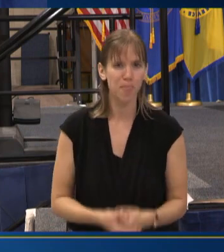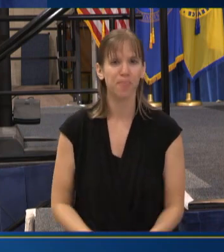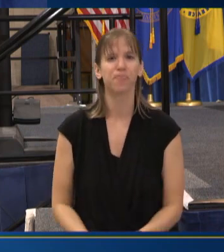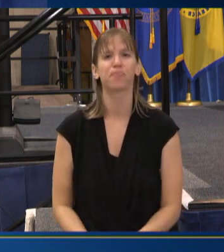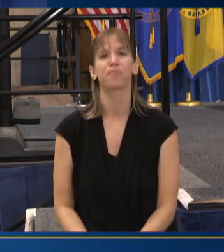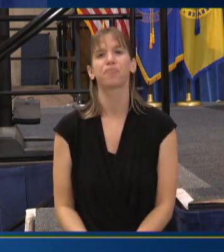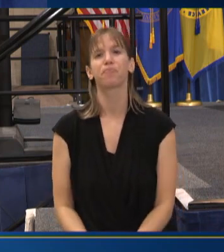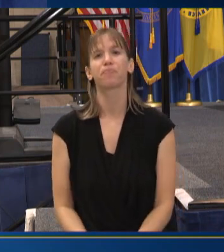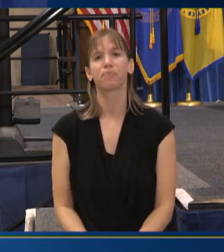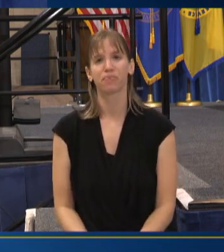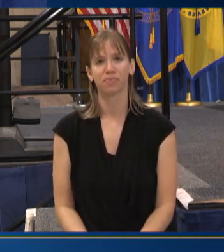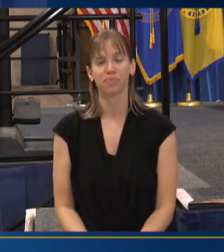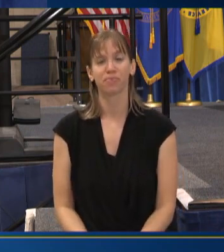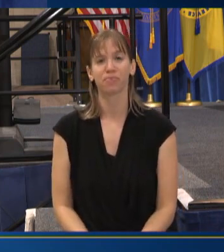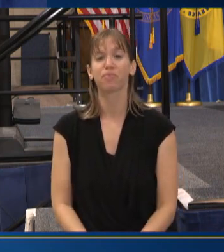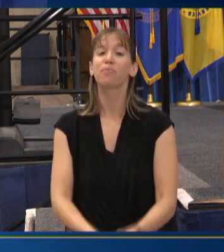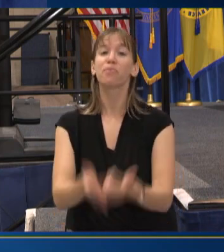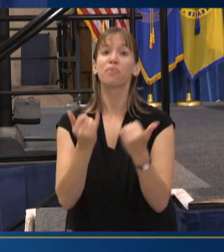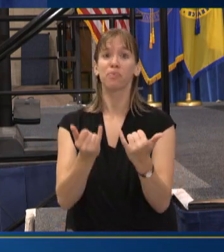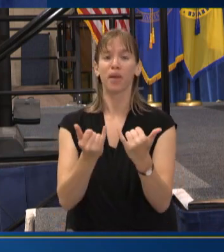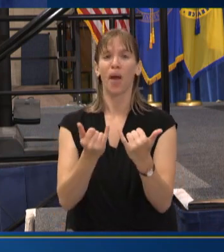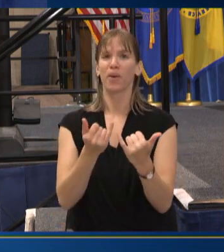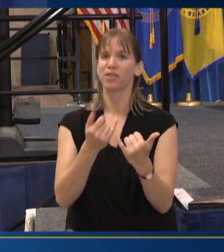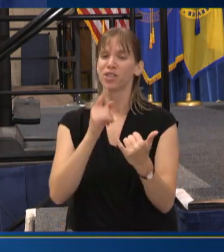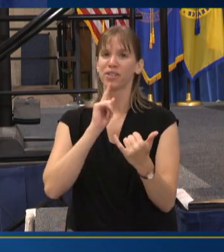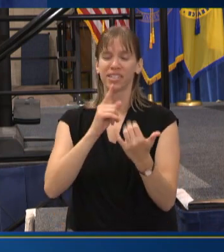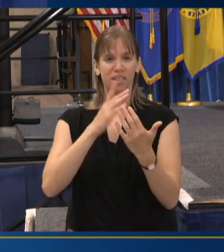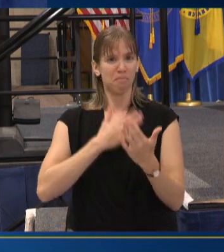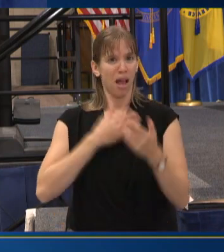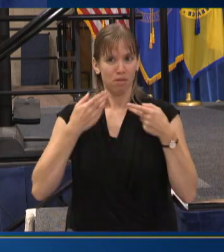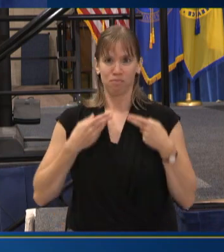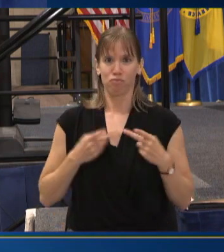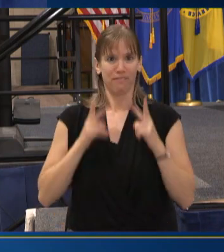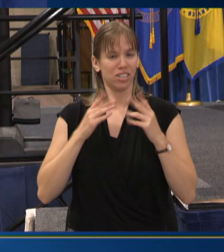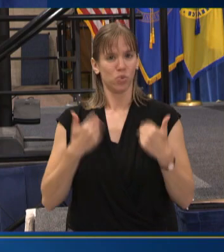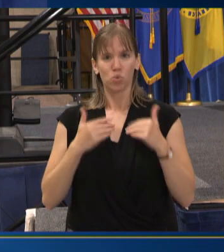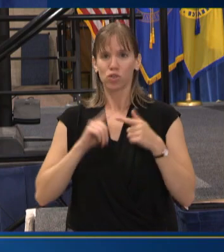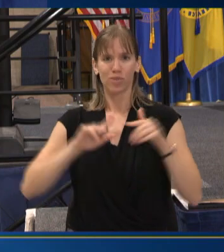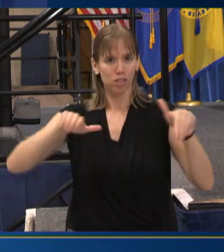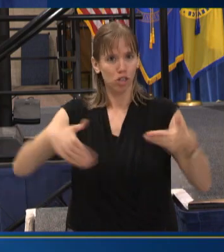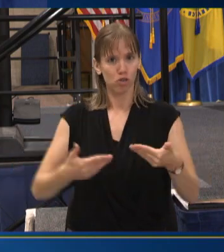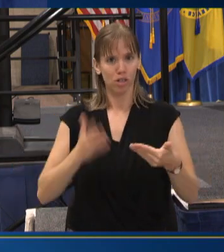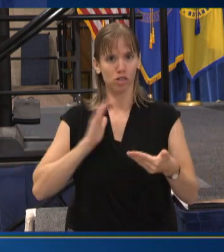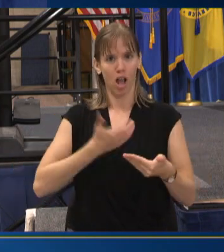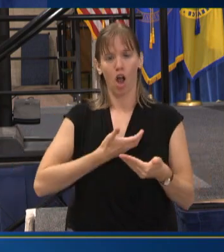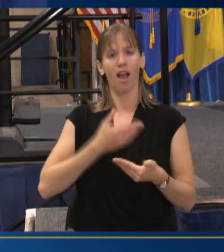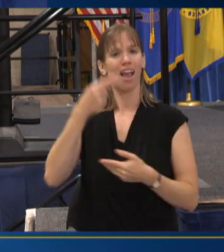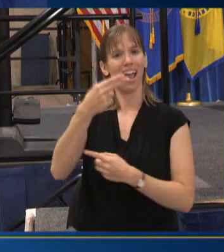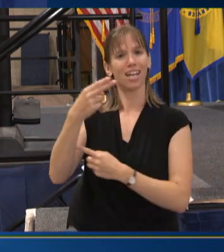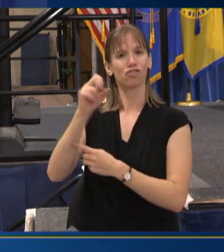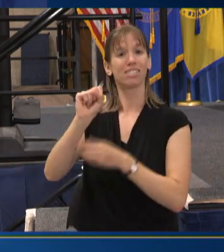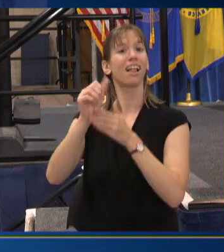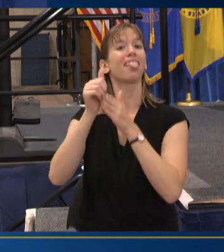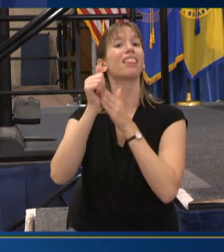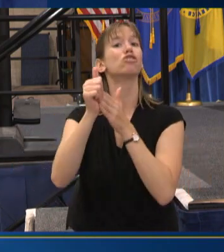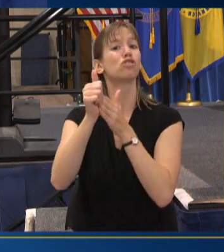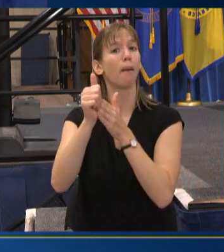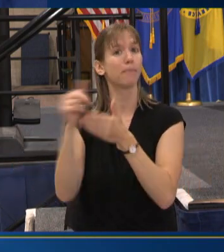And now it's my distinct pleasure and privilege to introduce you to our distinguished HHS leadership who have joined us today.